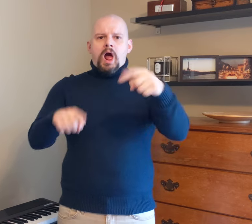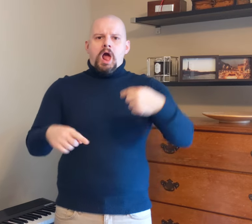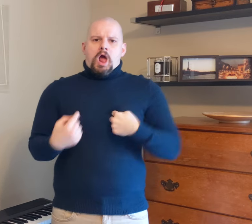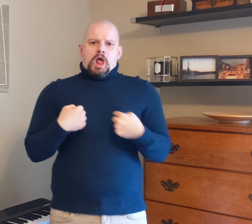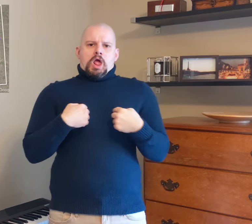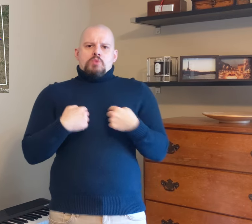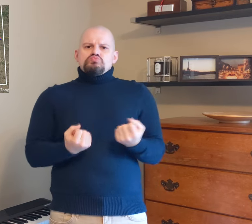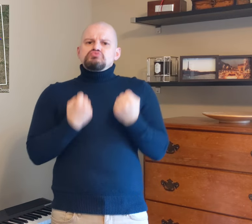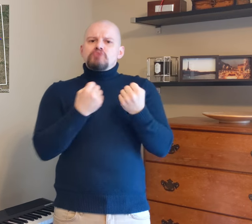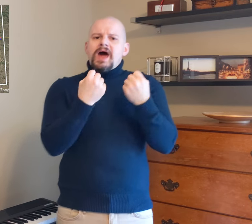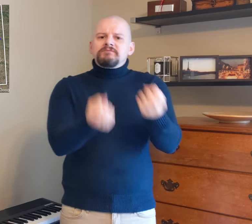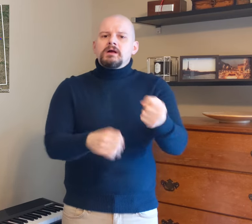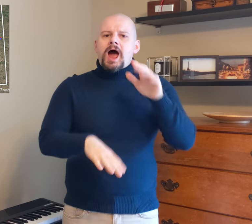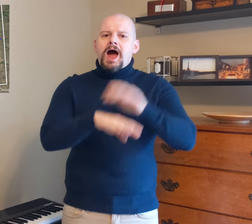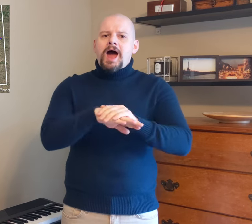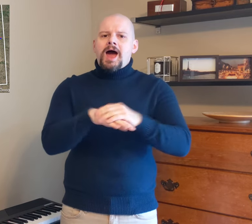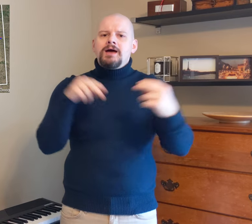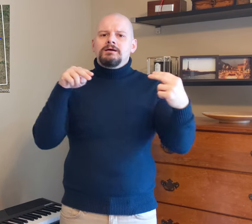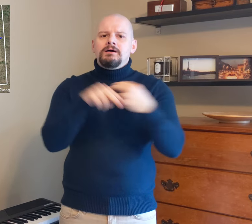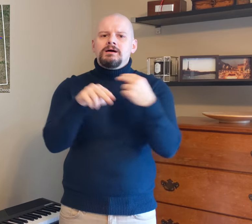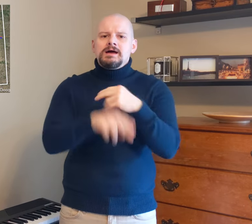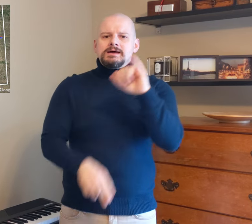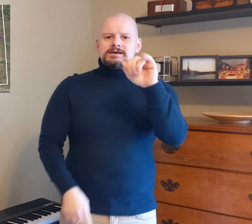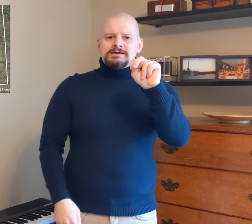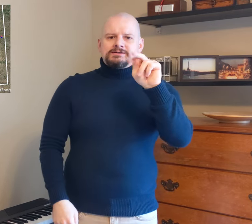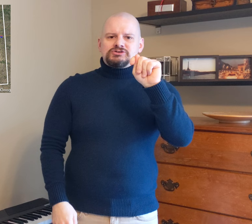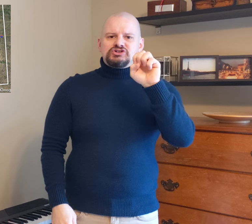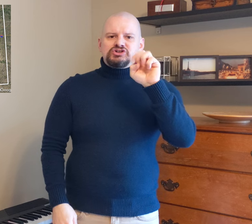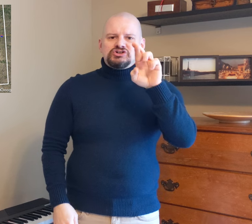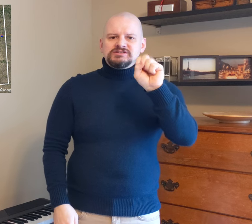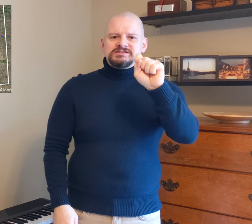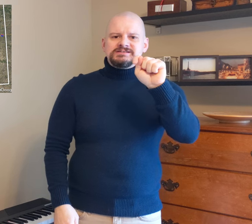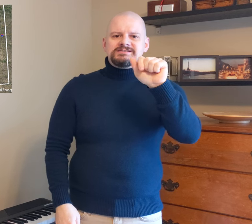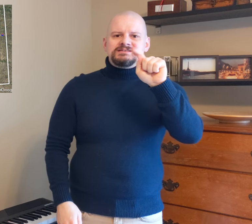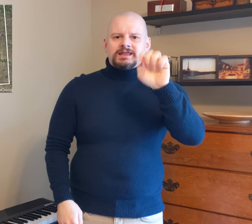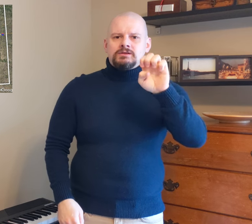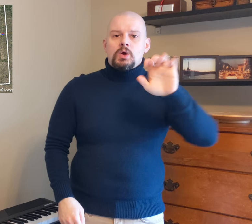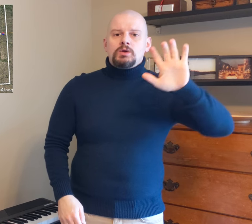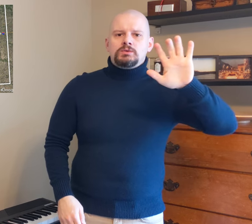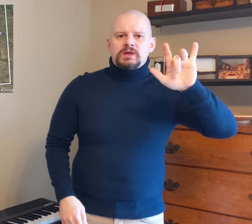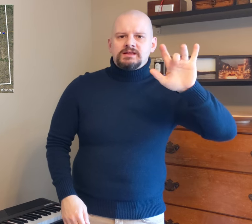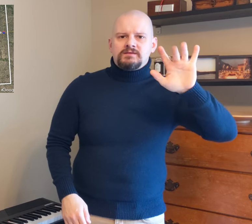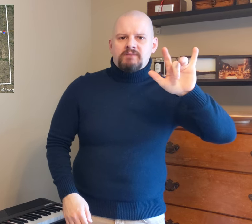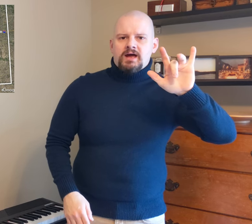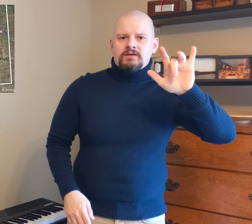I was driving on Interstate 25